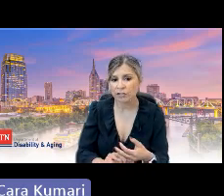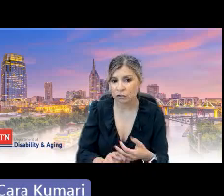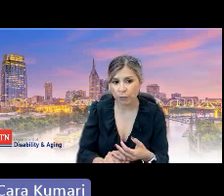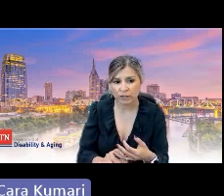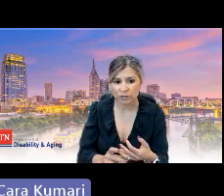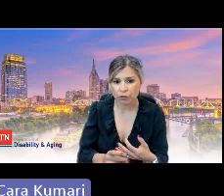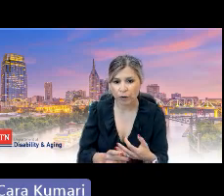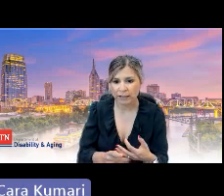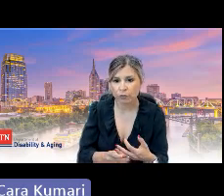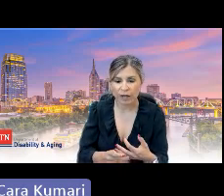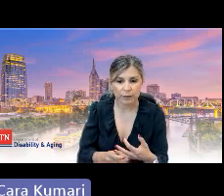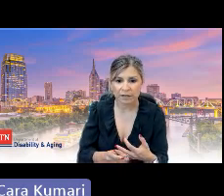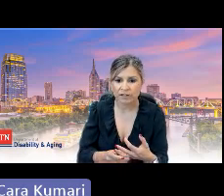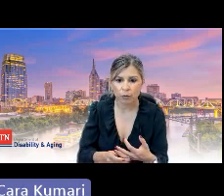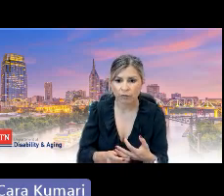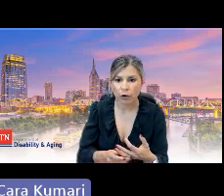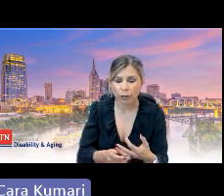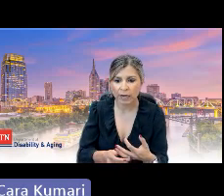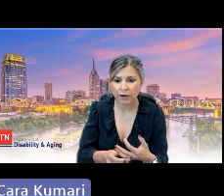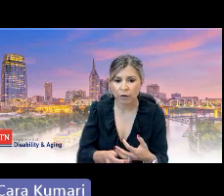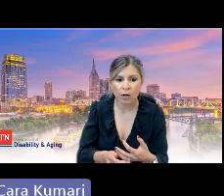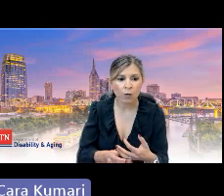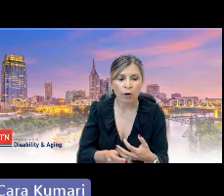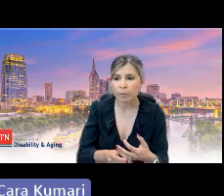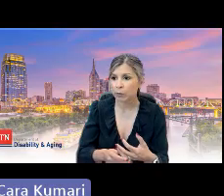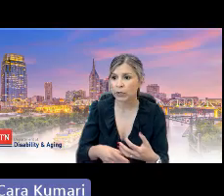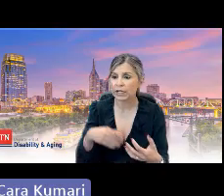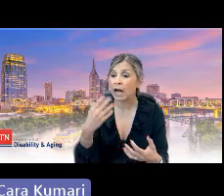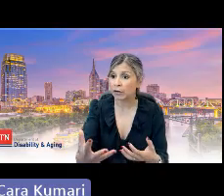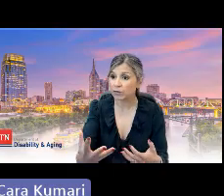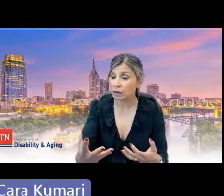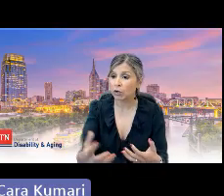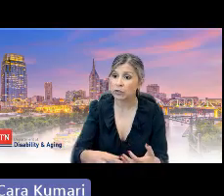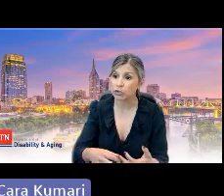consumer directed respite in support of home care where people can hire someone